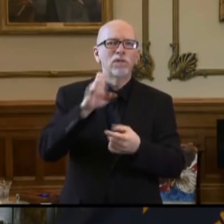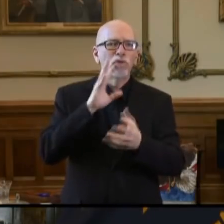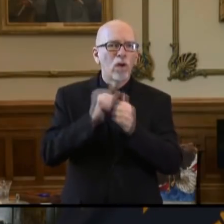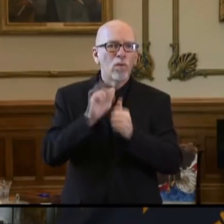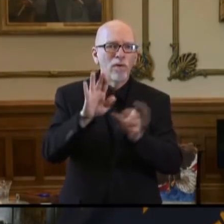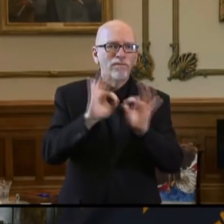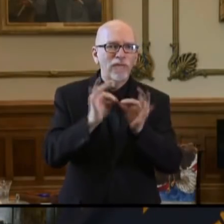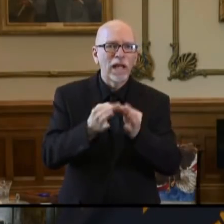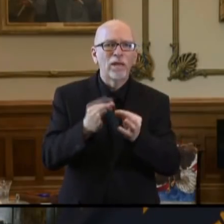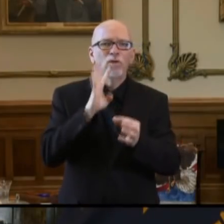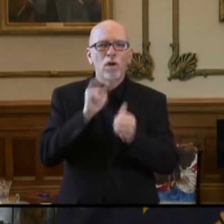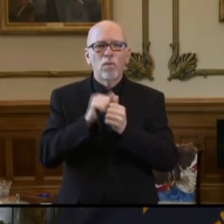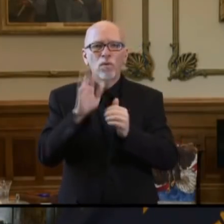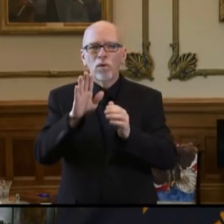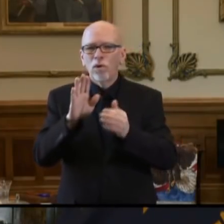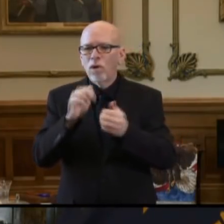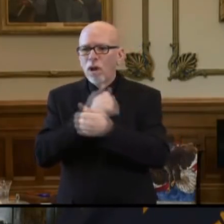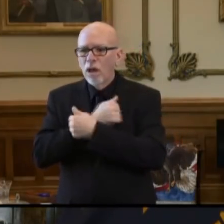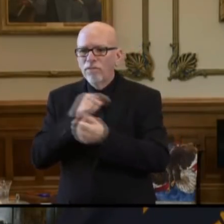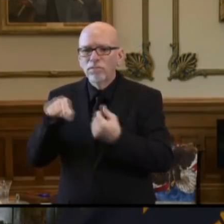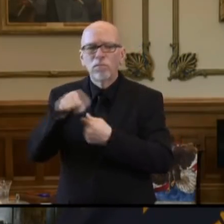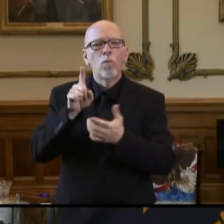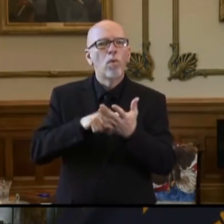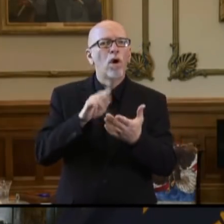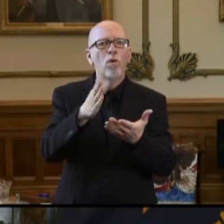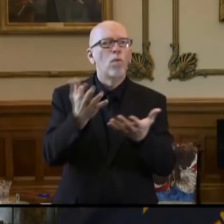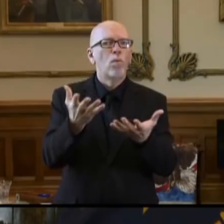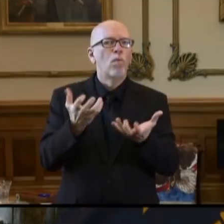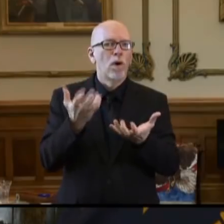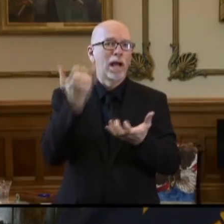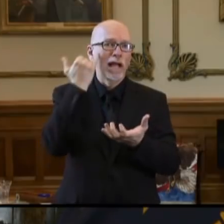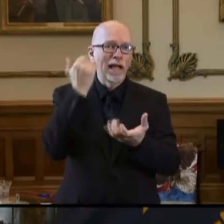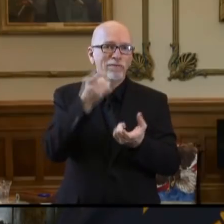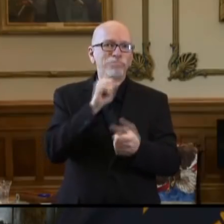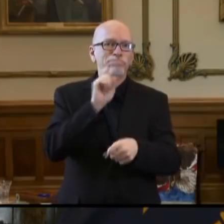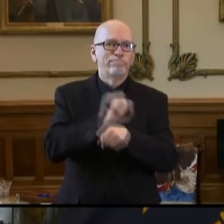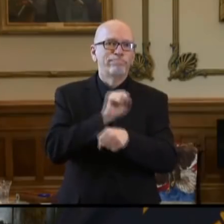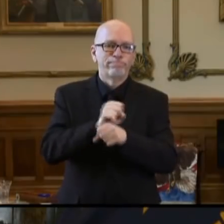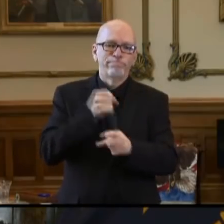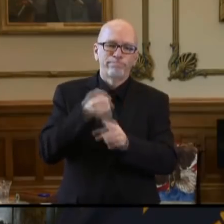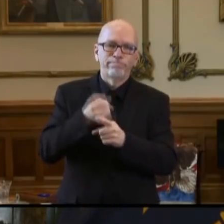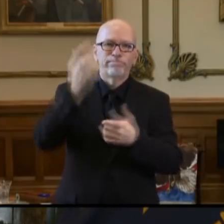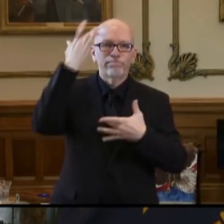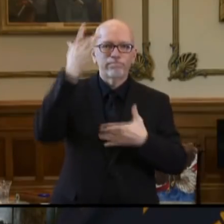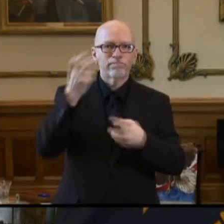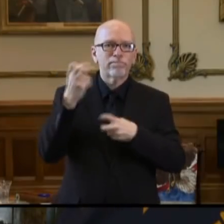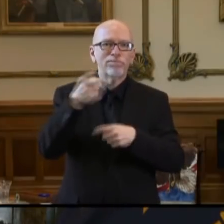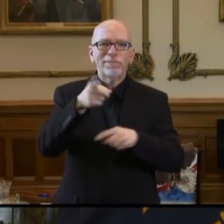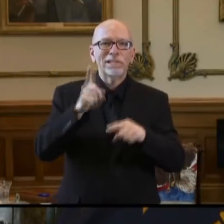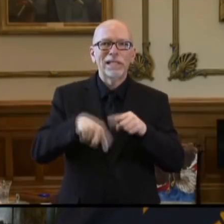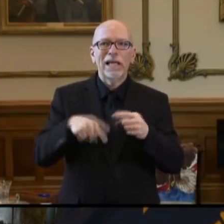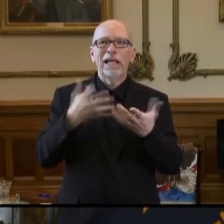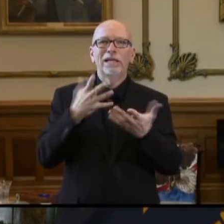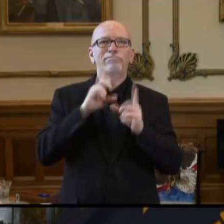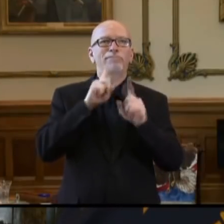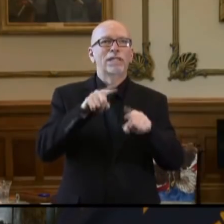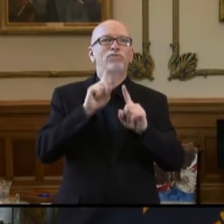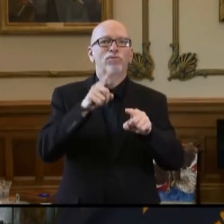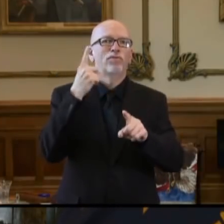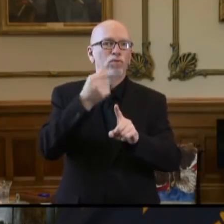MEMBERS. IT IS JUST AS IMPORTANT NOW AS IT ALWAYS IS TO TALK TO YOUR FAMILY AND YOUR LOVED ONES ABOUT WHAT YOUR